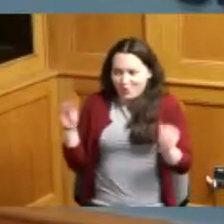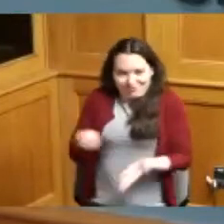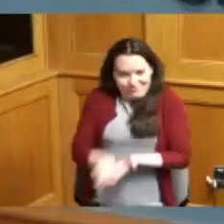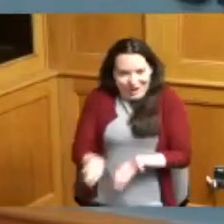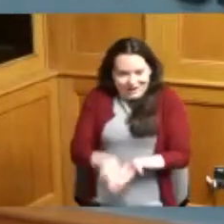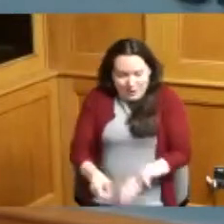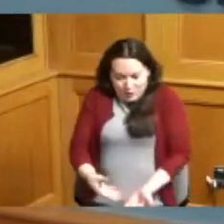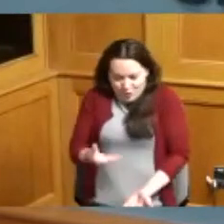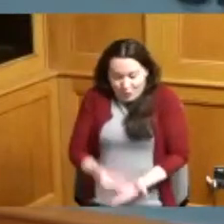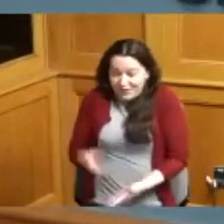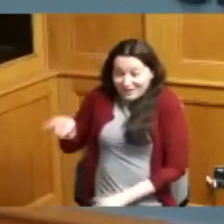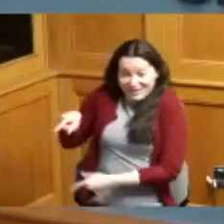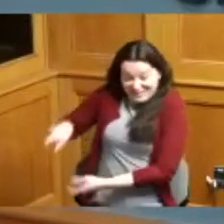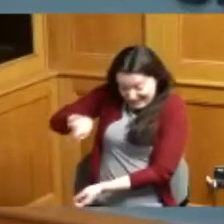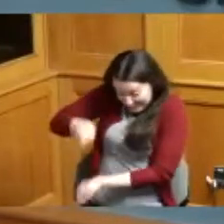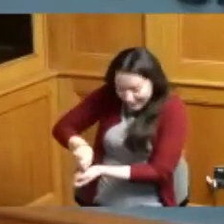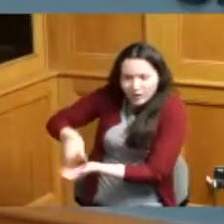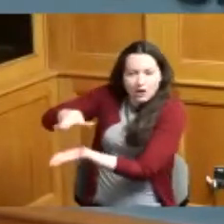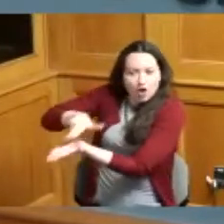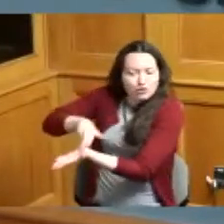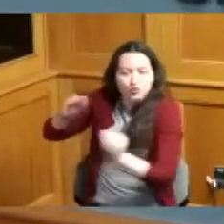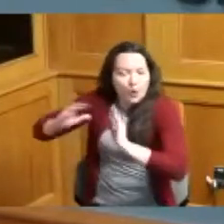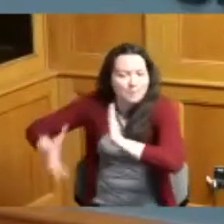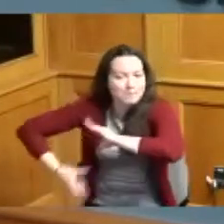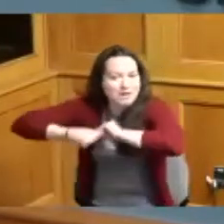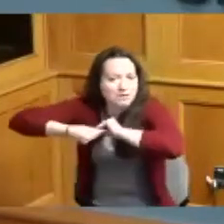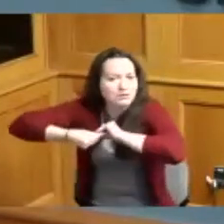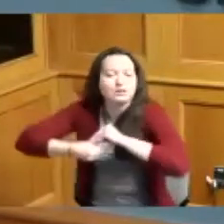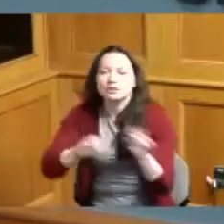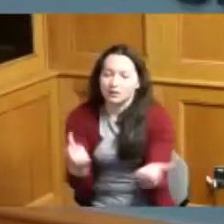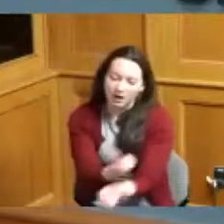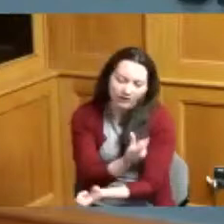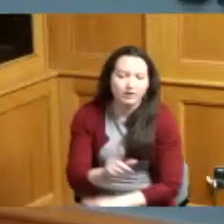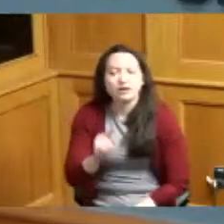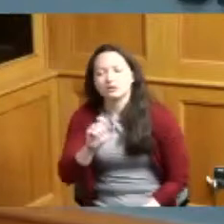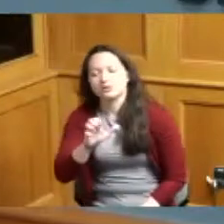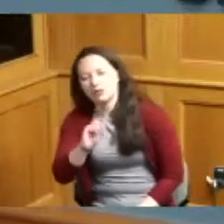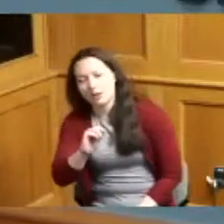in this contract no amendments and everything we do I know tom gable is here maybe he wants to